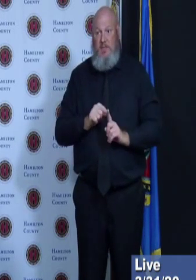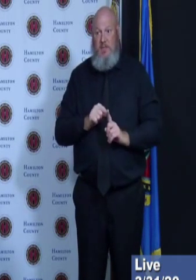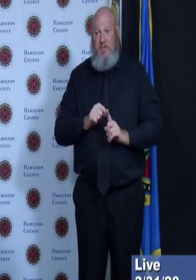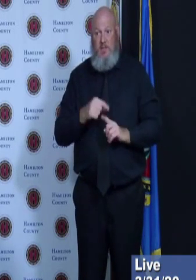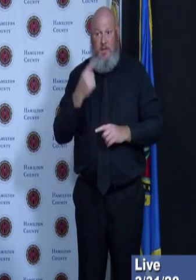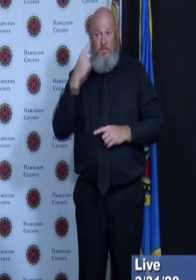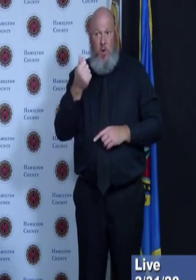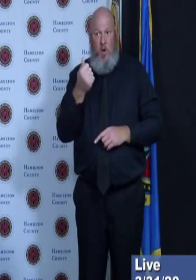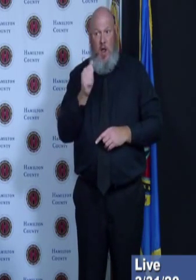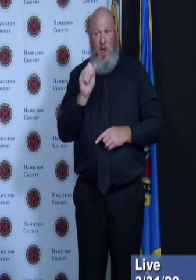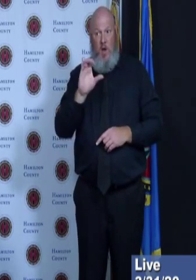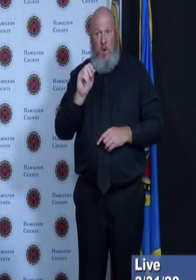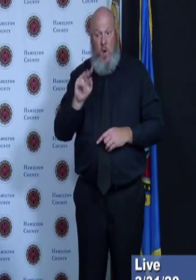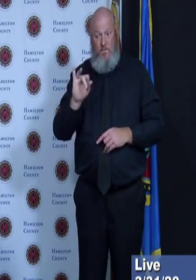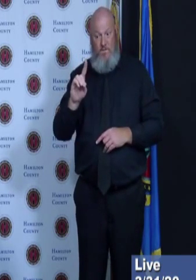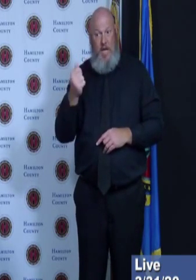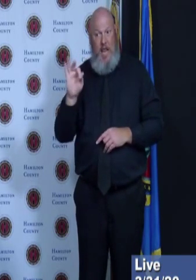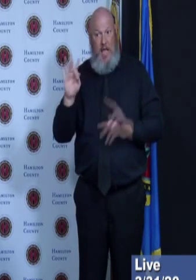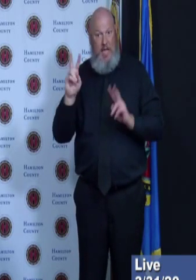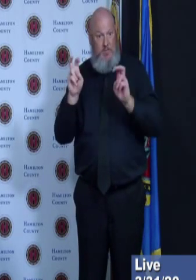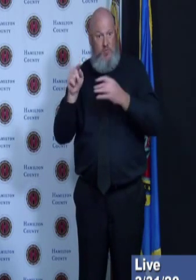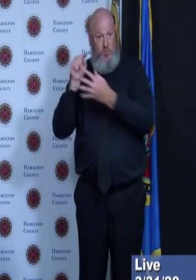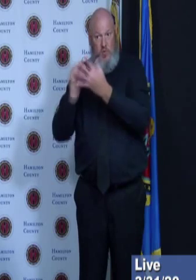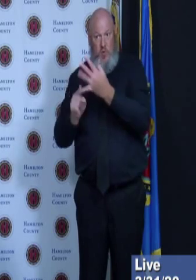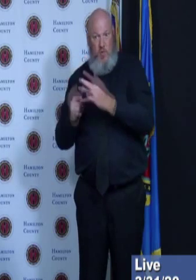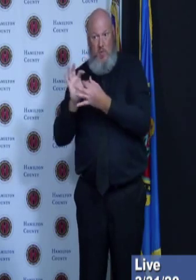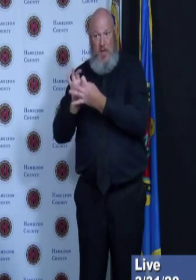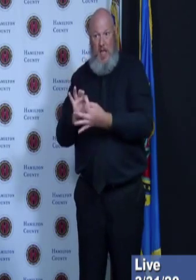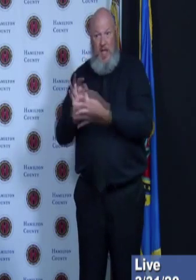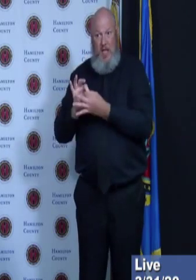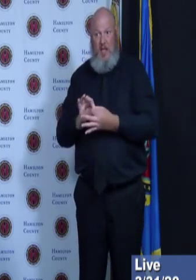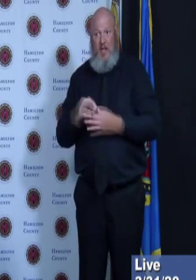called like an administrative emergency leave for those employees so that's in